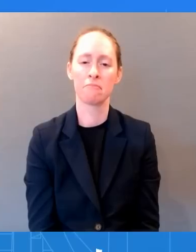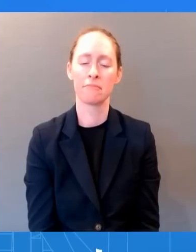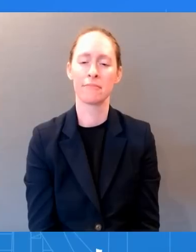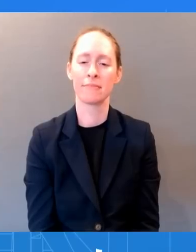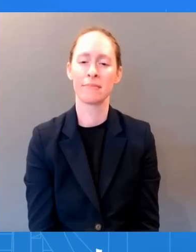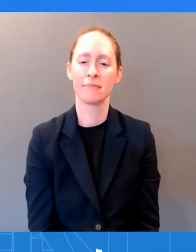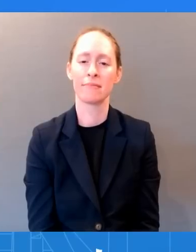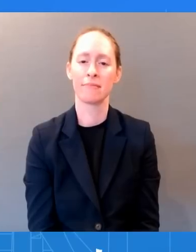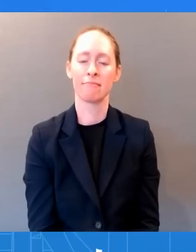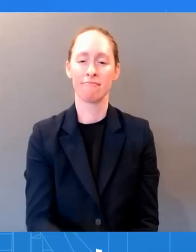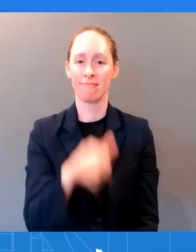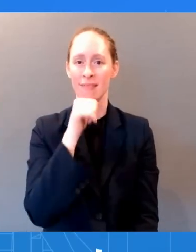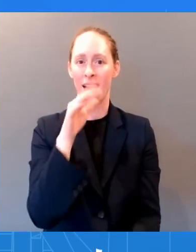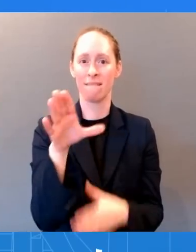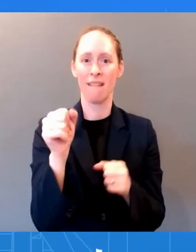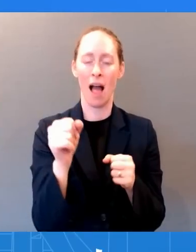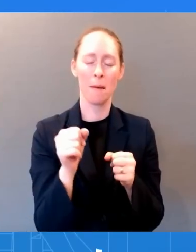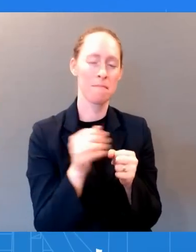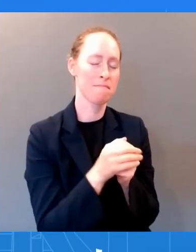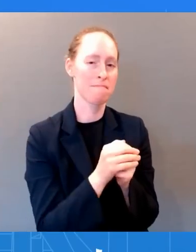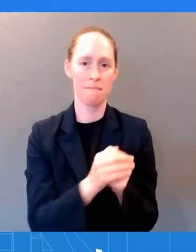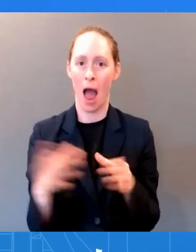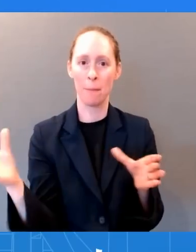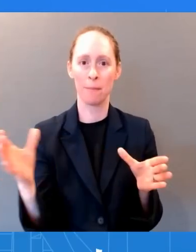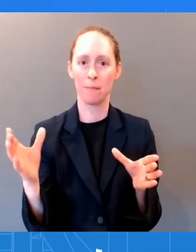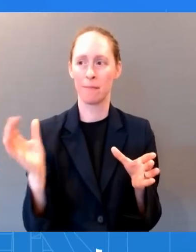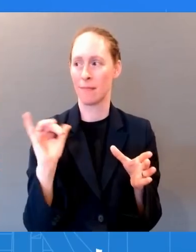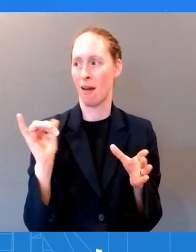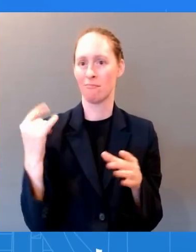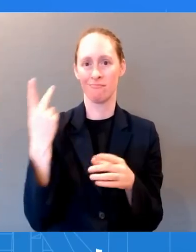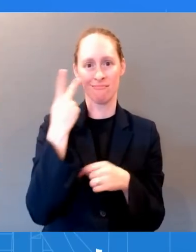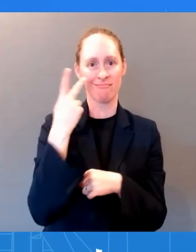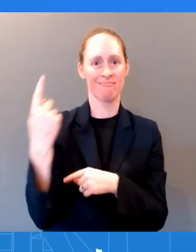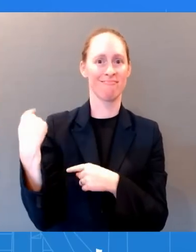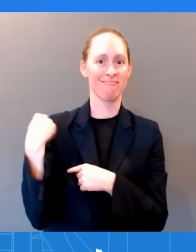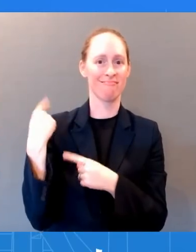that we have seen these past several months. That is something that we have talked about many times.